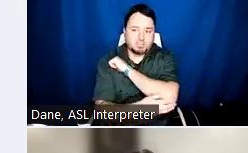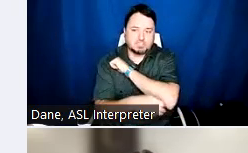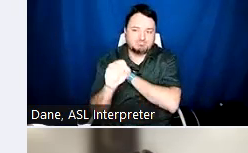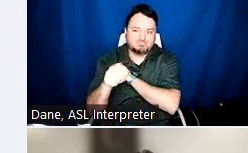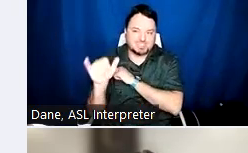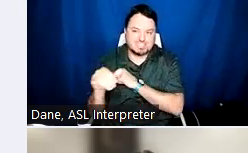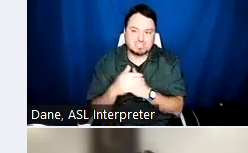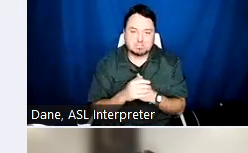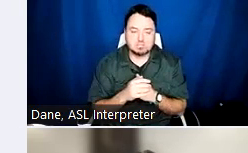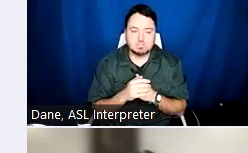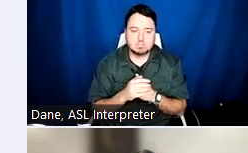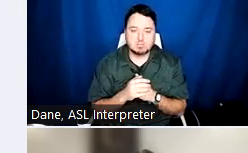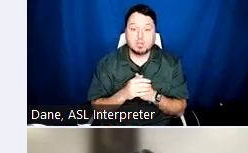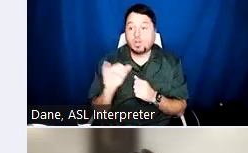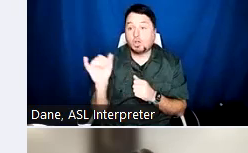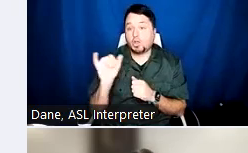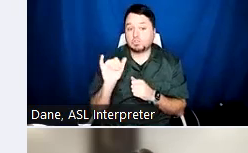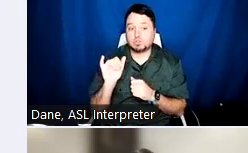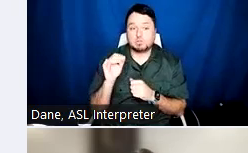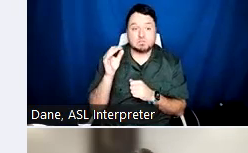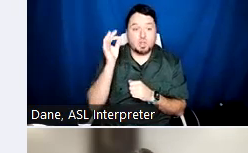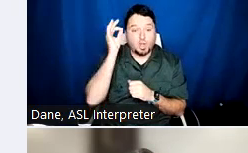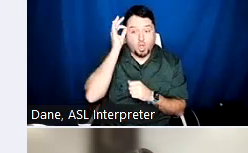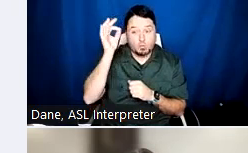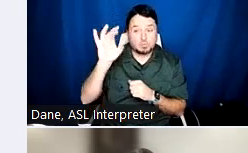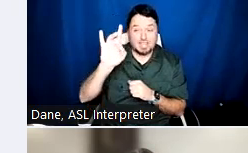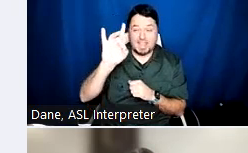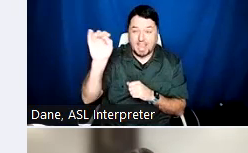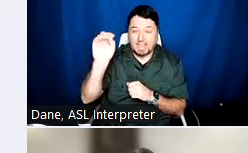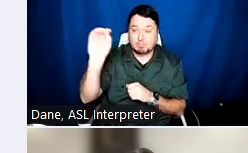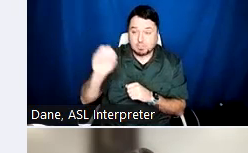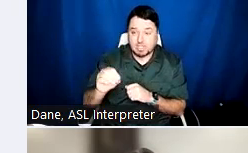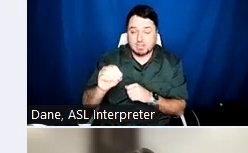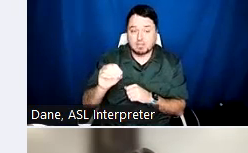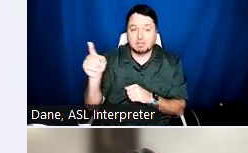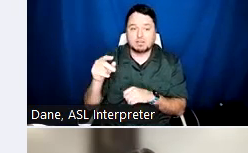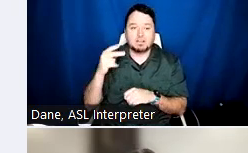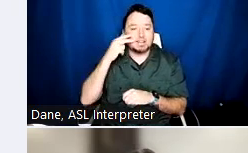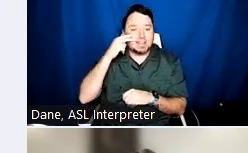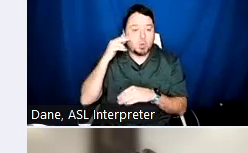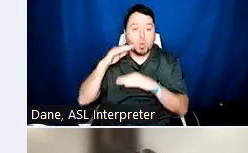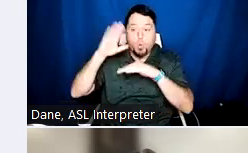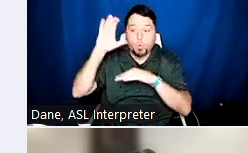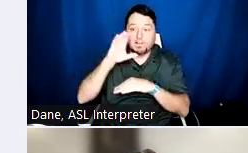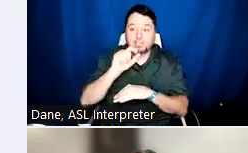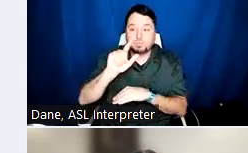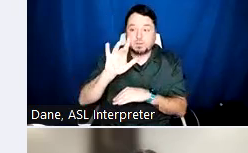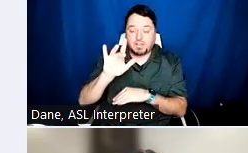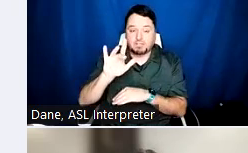And that nearly 80% of Native Americans over the age of 25 have less than a bachelors degree. We